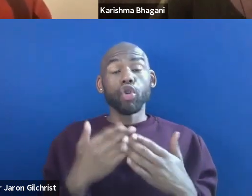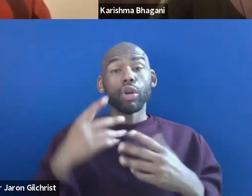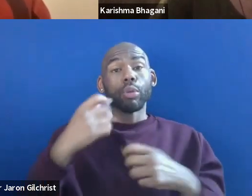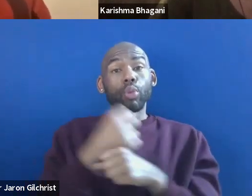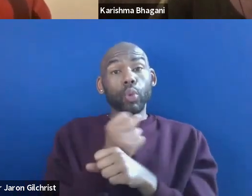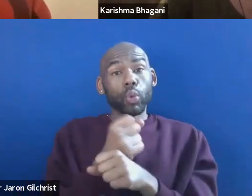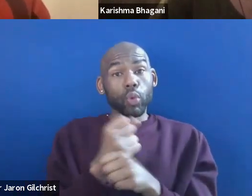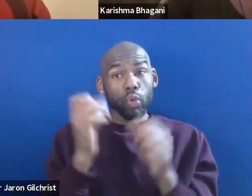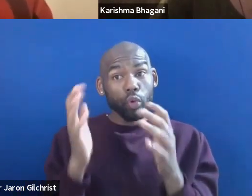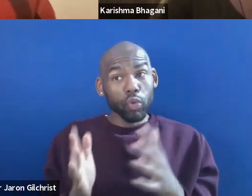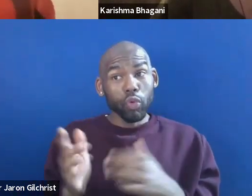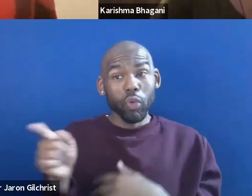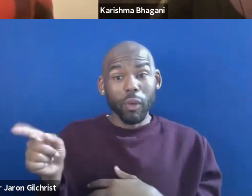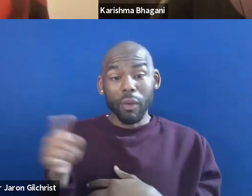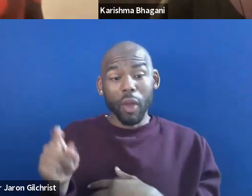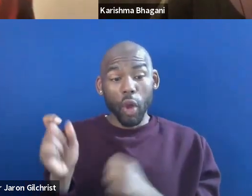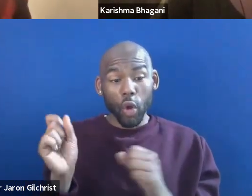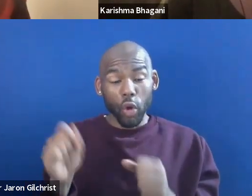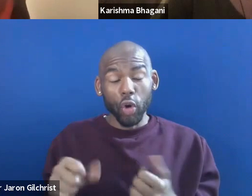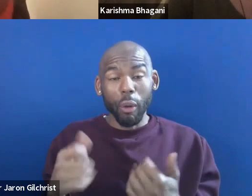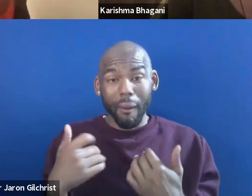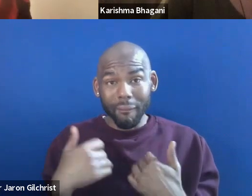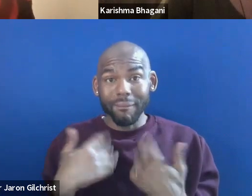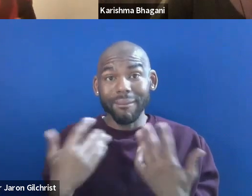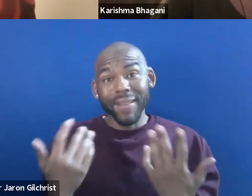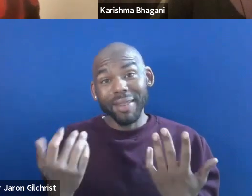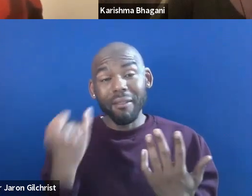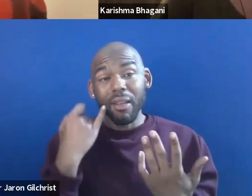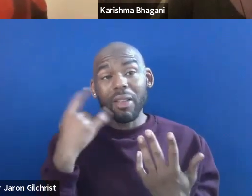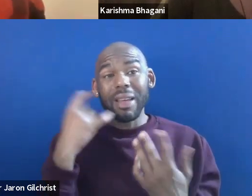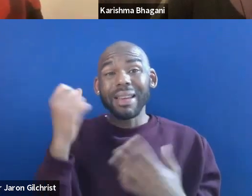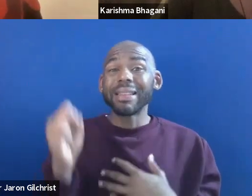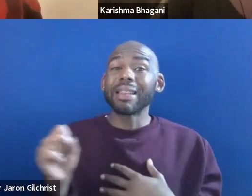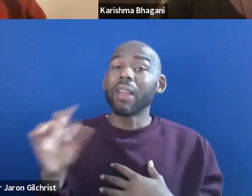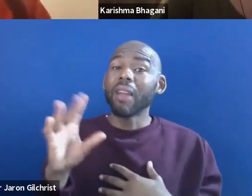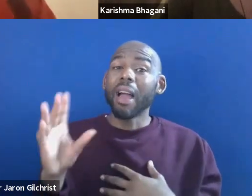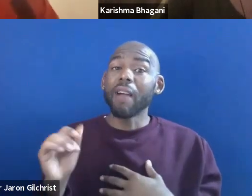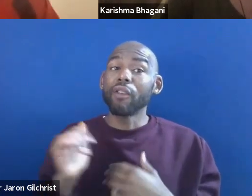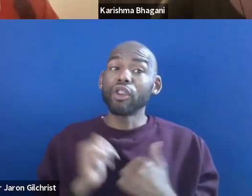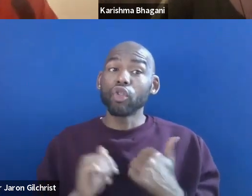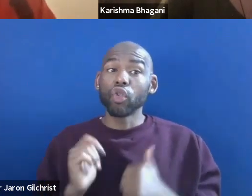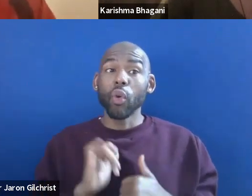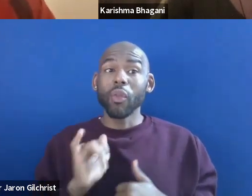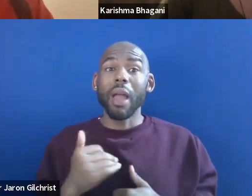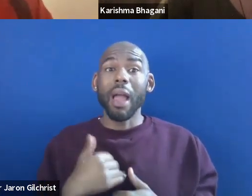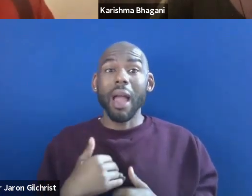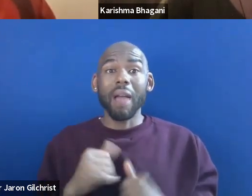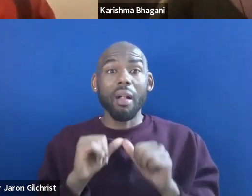you know, if you think of South African shows that have lived for long "Sarafina"